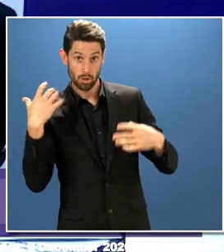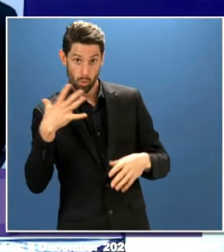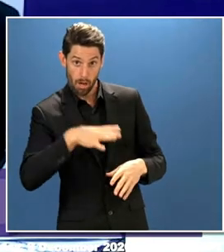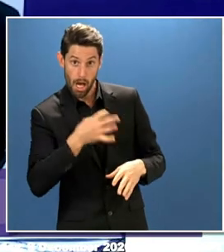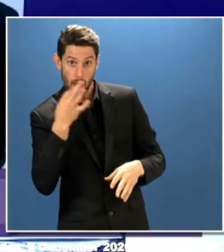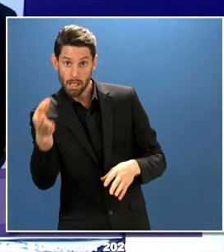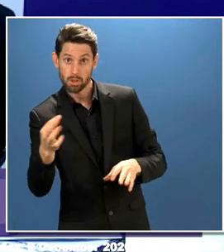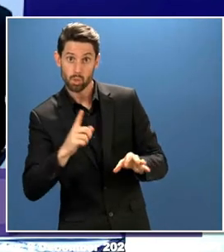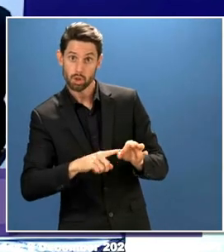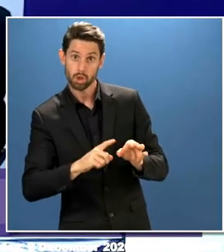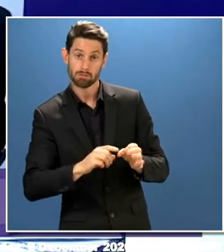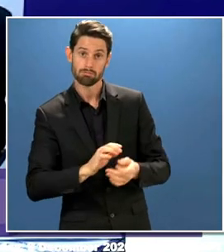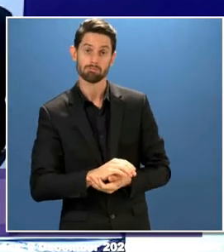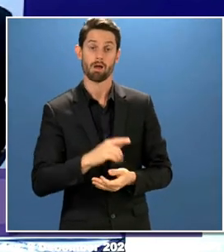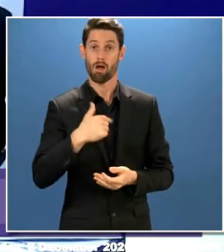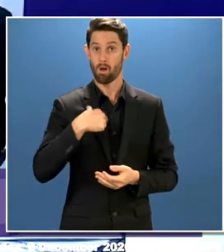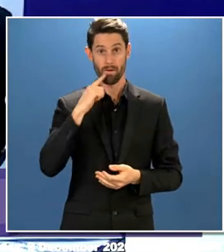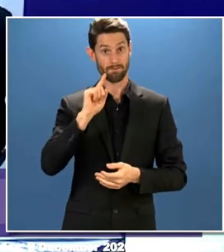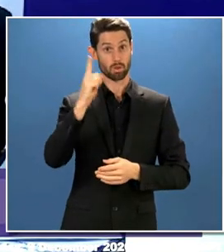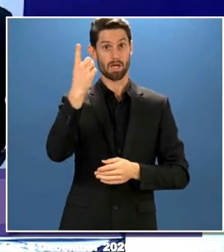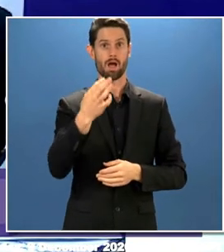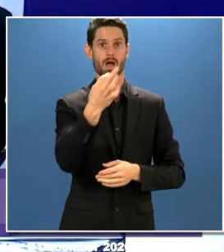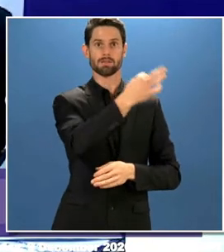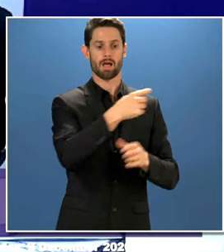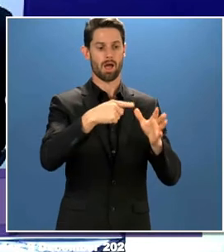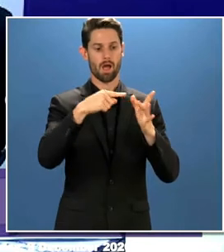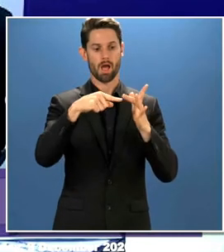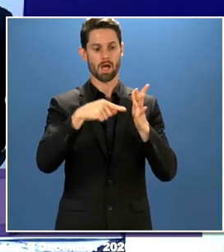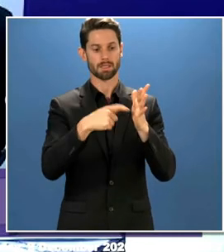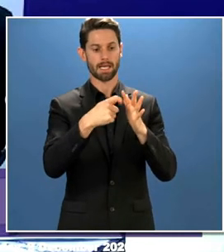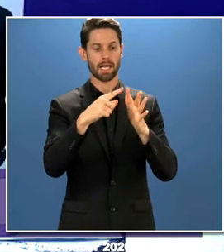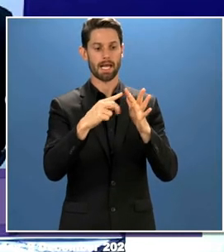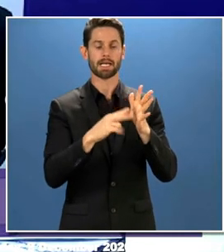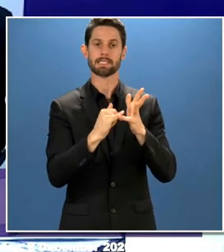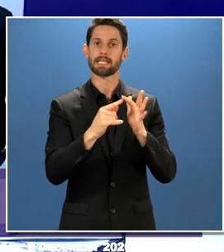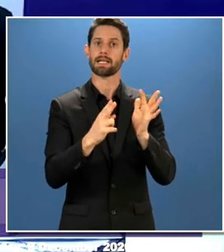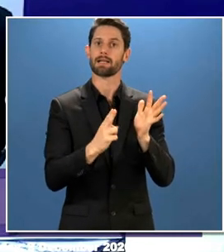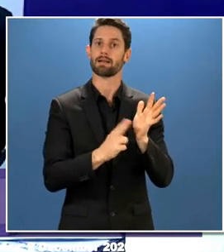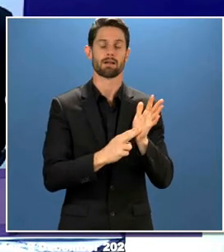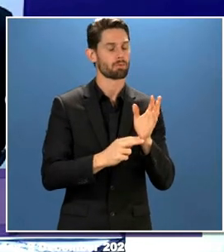I will start with Commissioner Atkinson. (CROSSTALK) Commissioner Galbally?